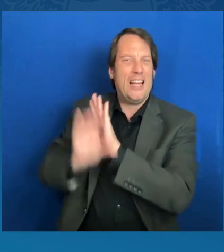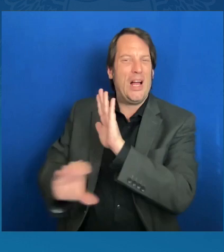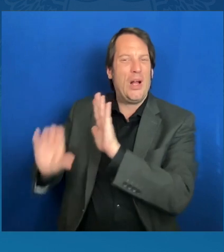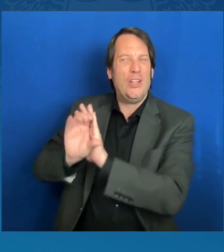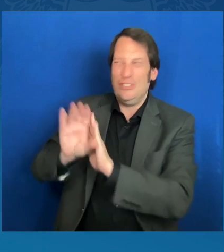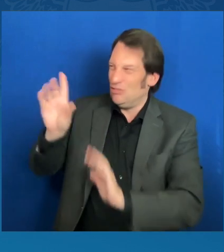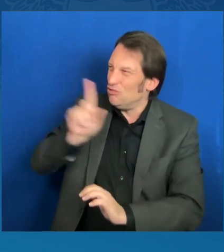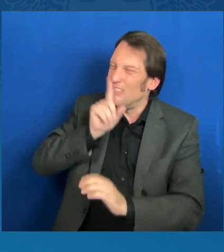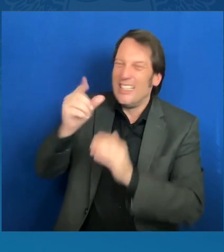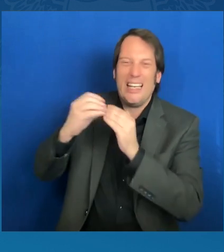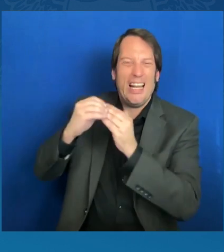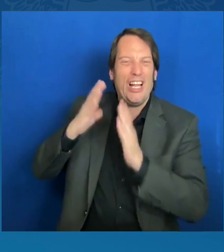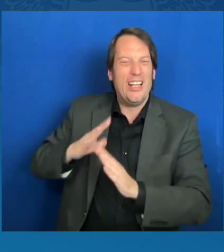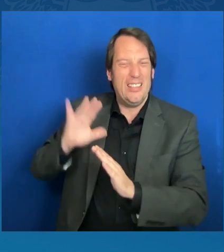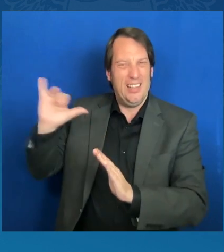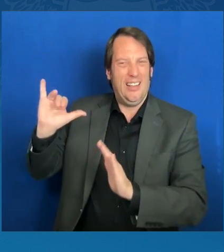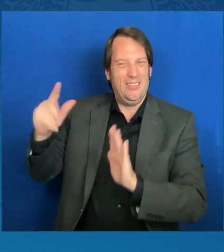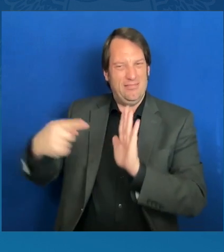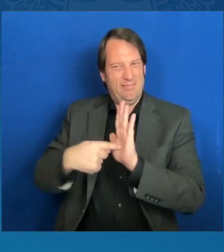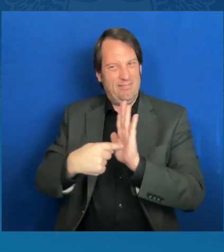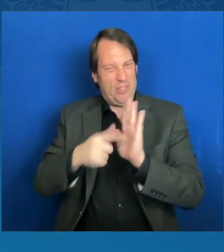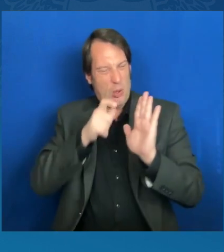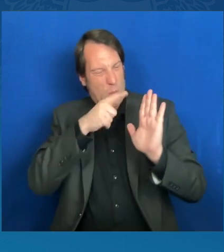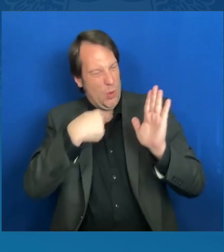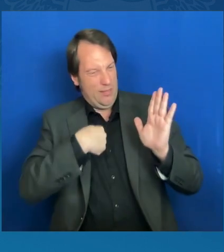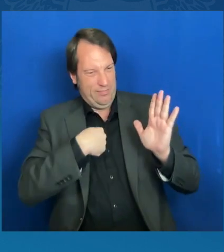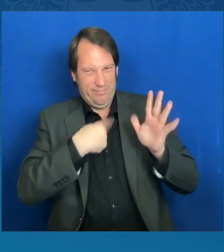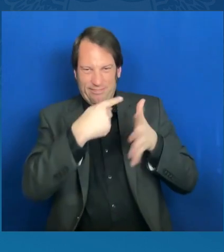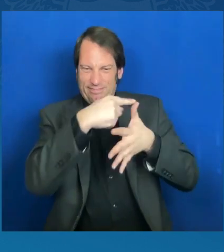that has some level of curiosity, concern,